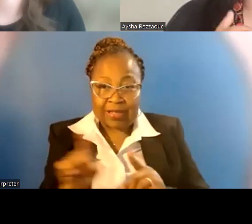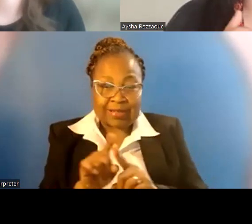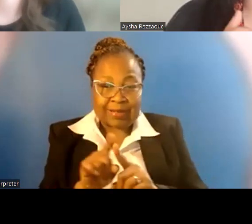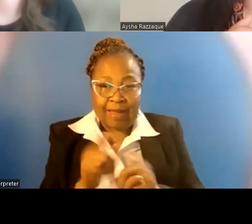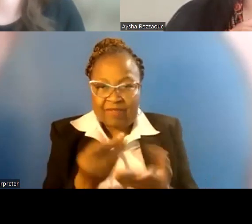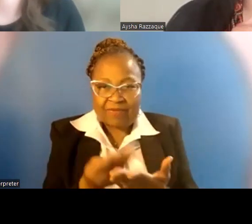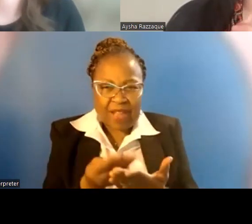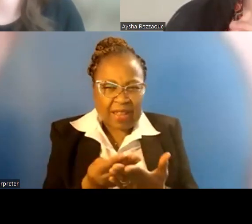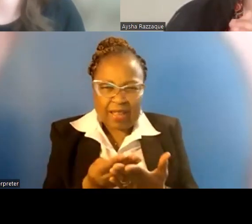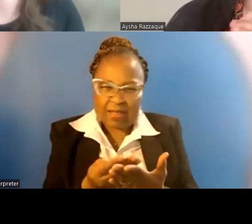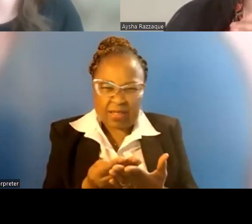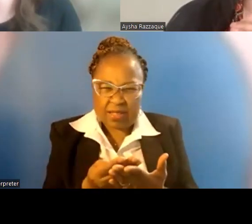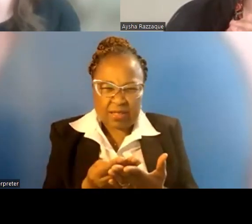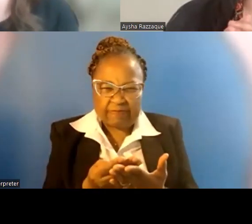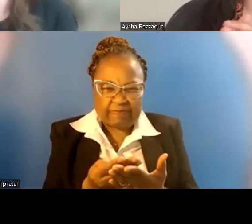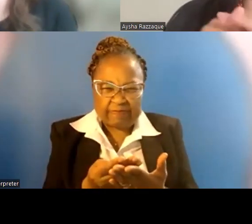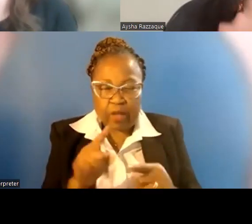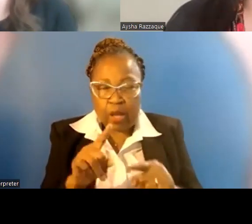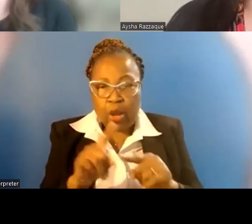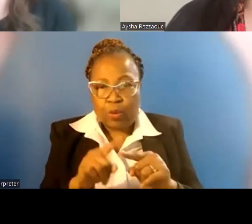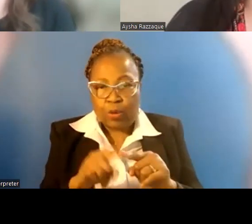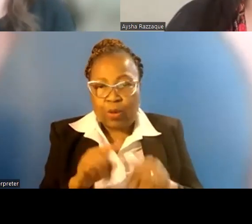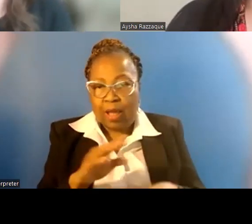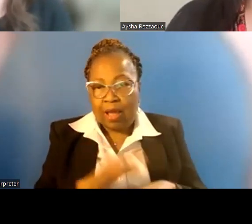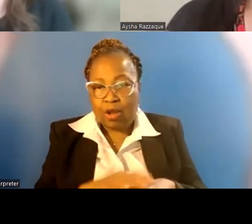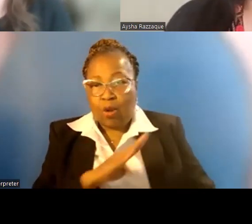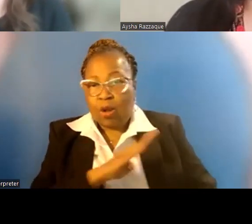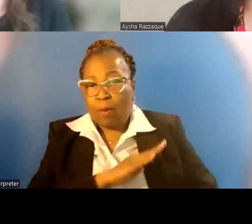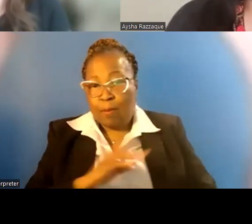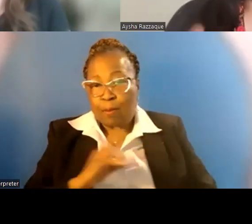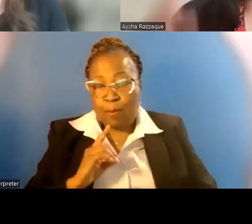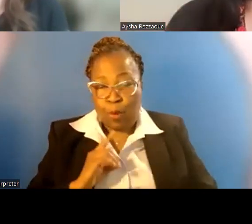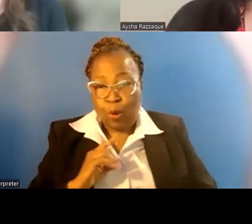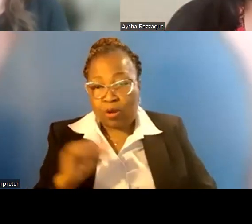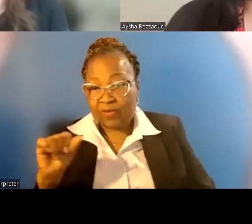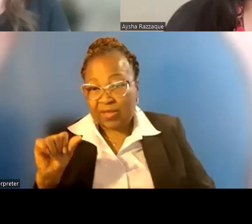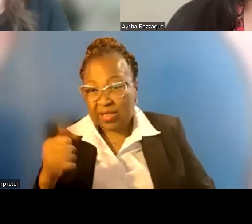We rely on a board of 10 or so students